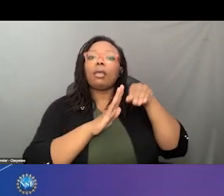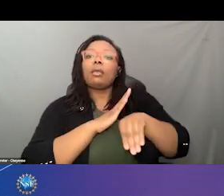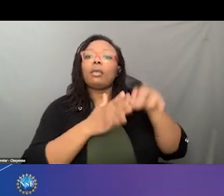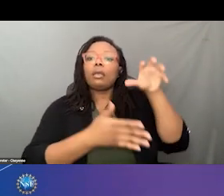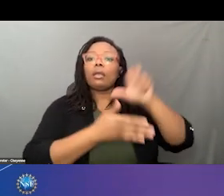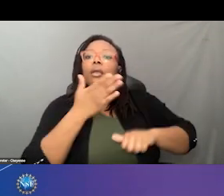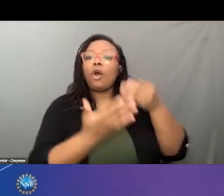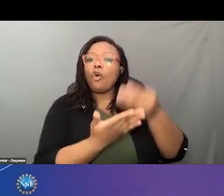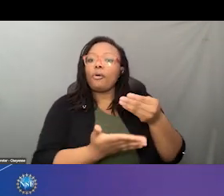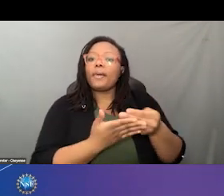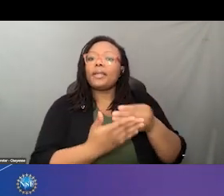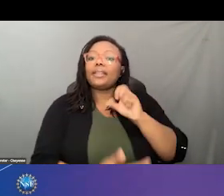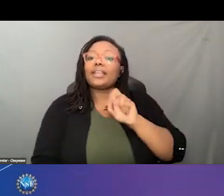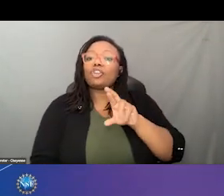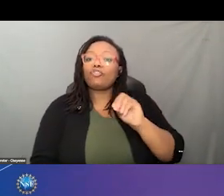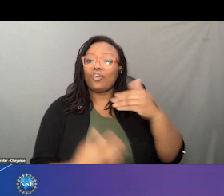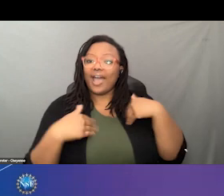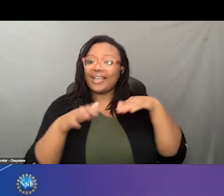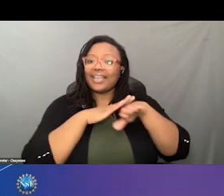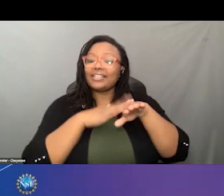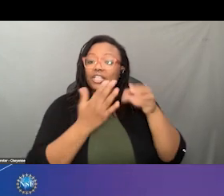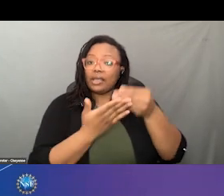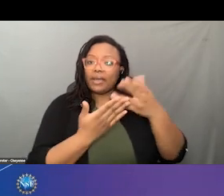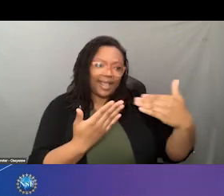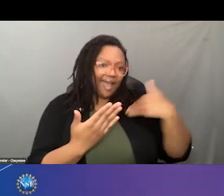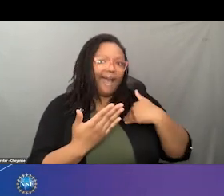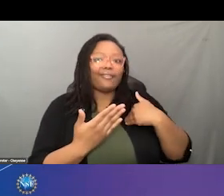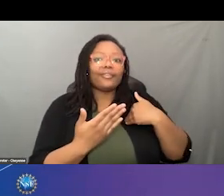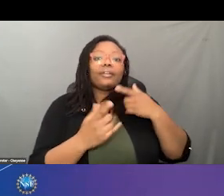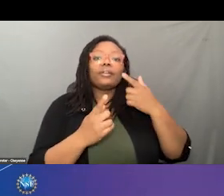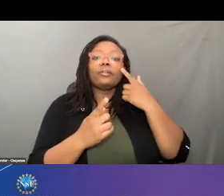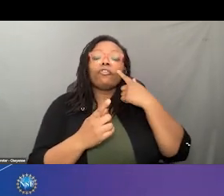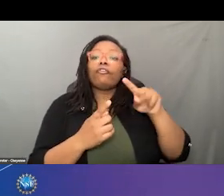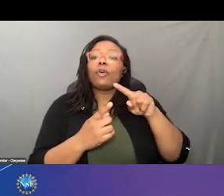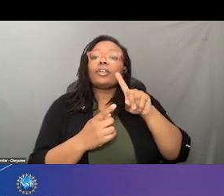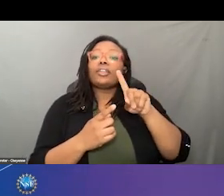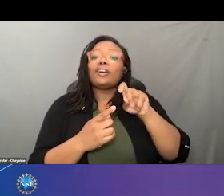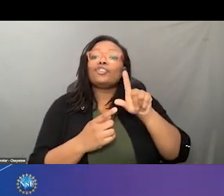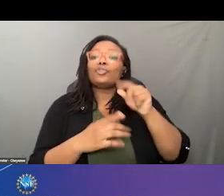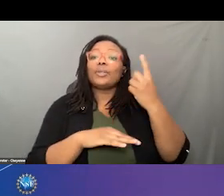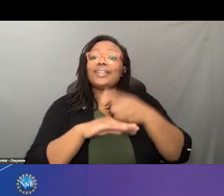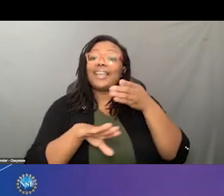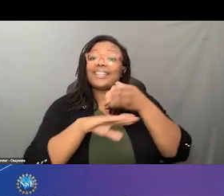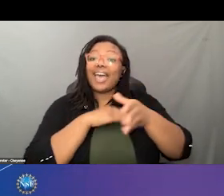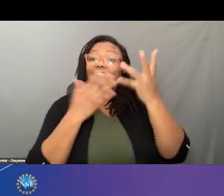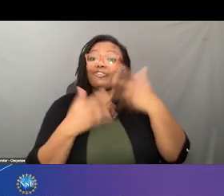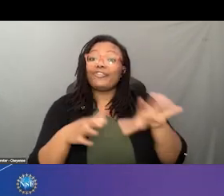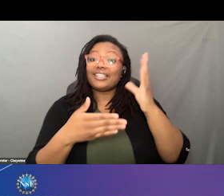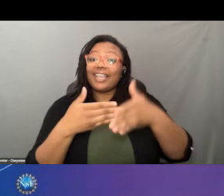So, again, the SRO has access to those funds for the 120 days after the end date